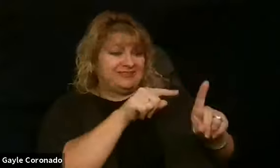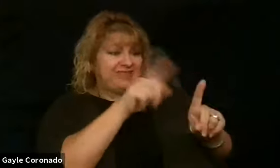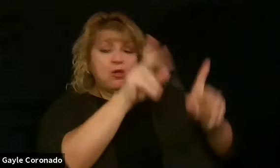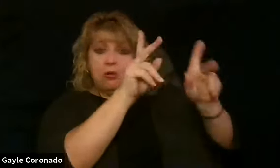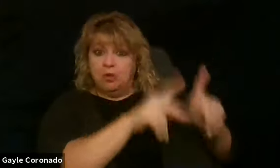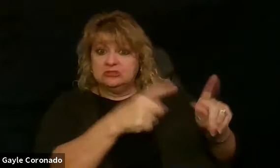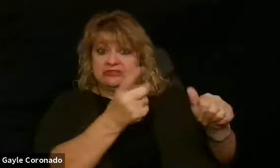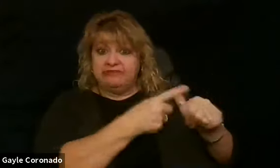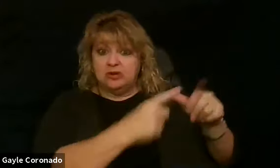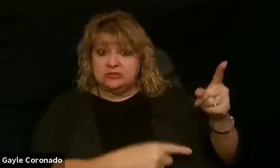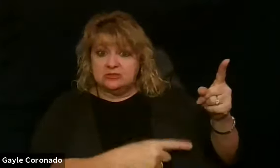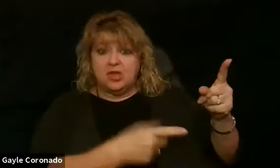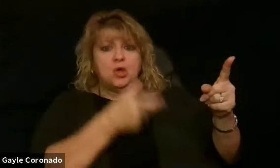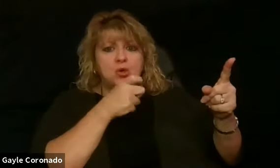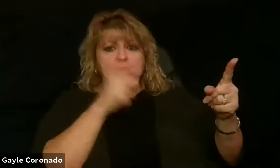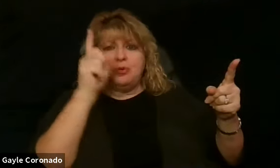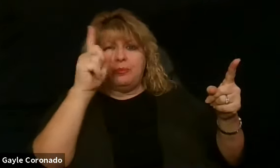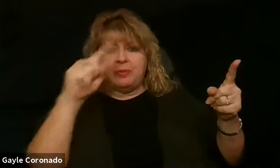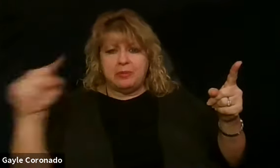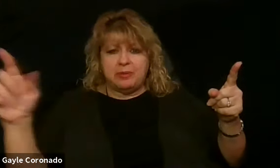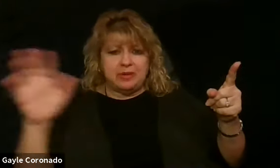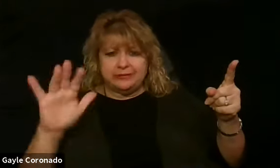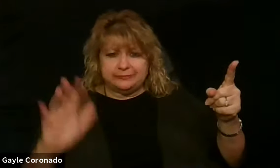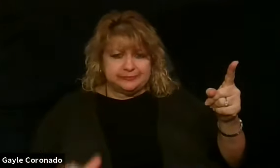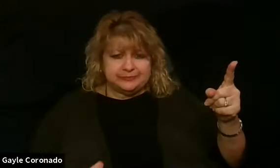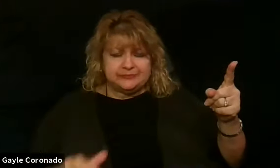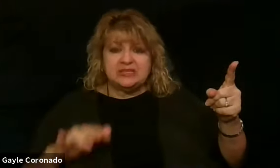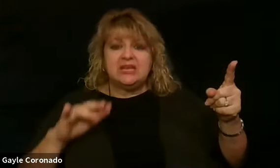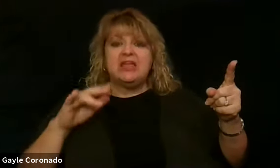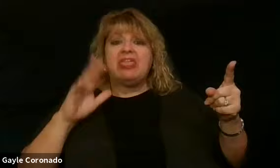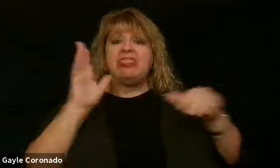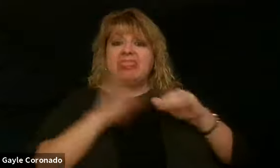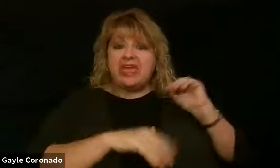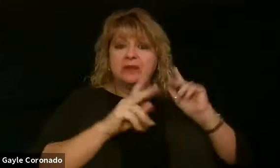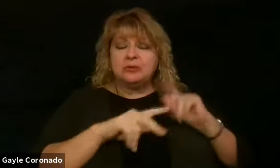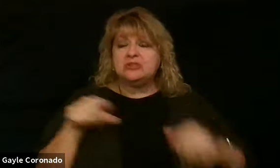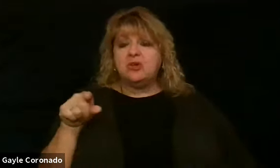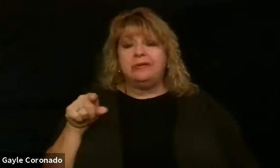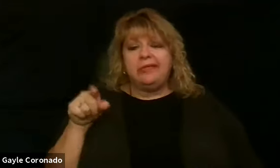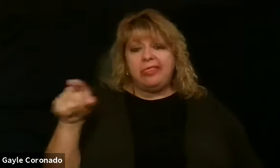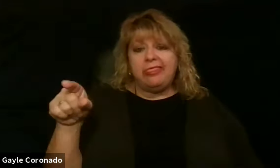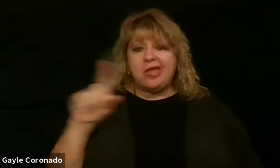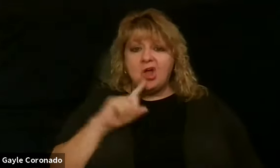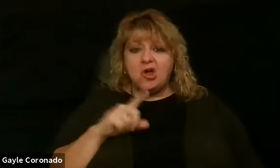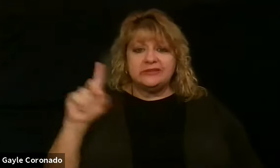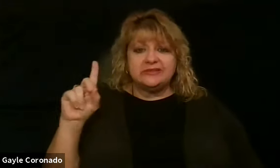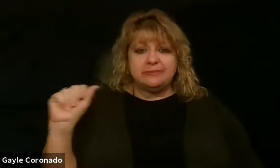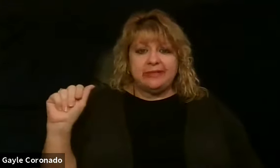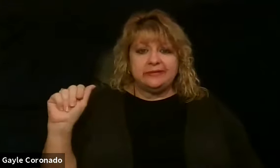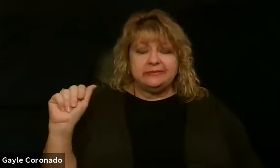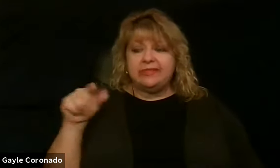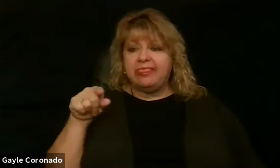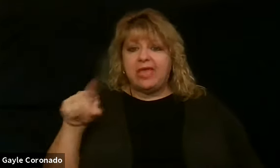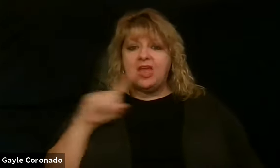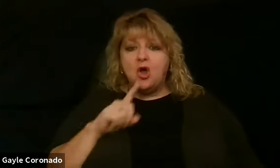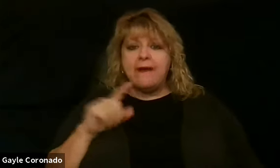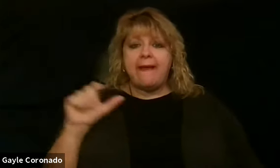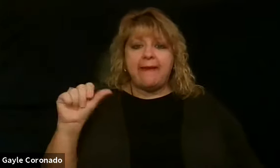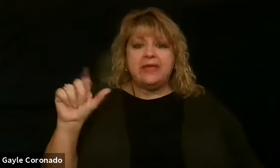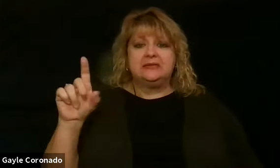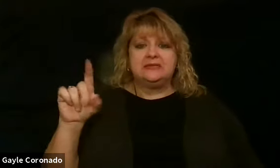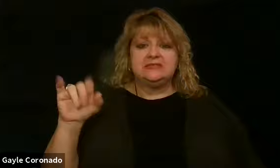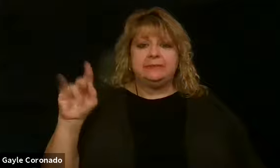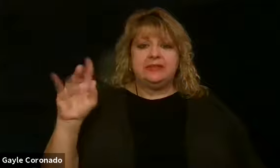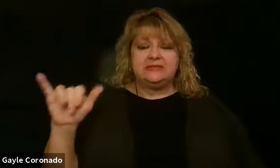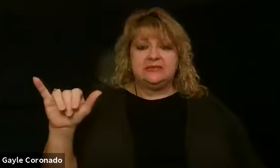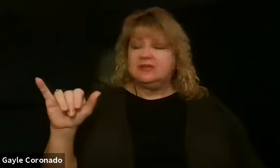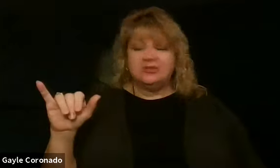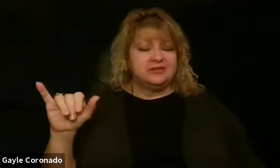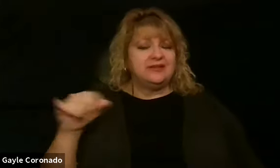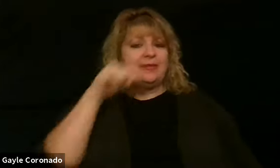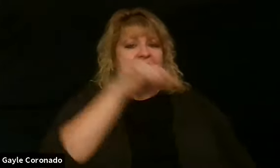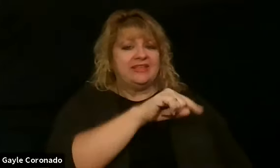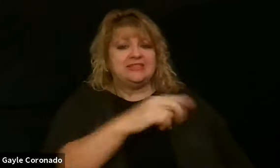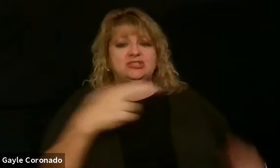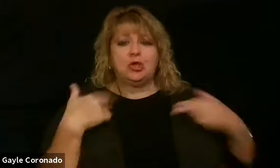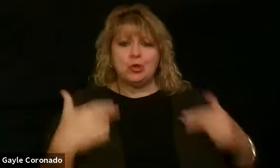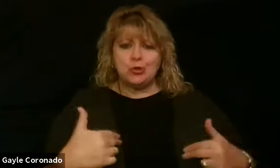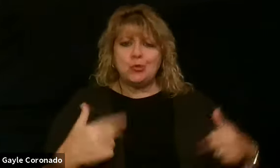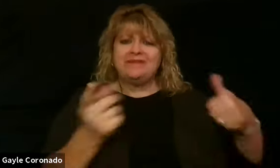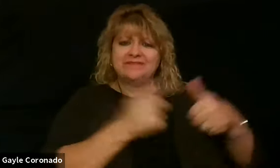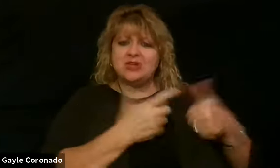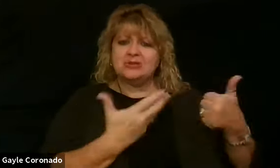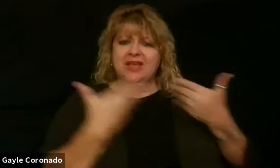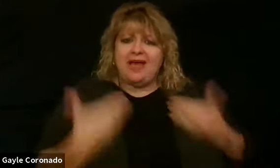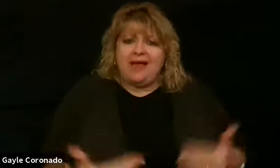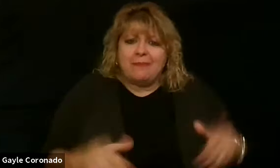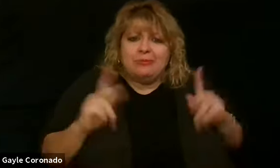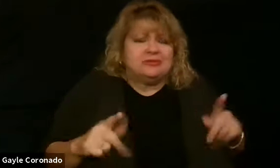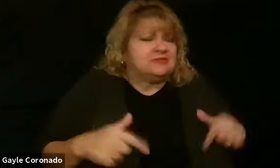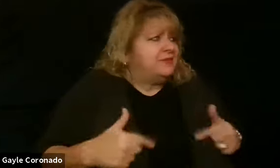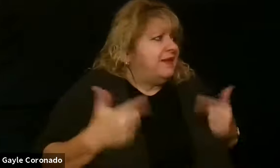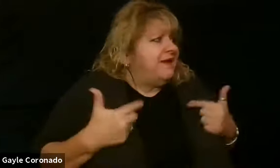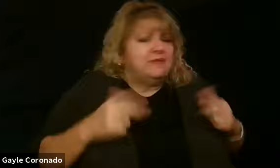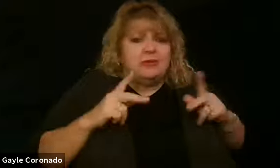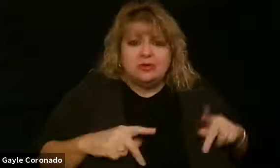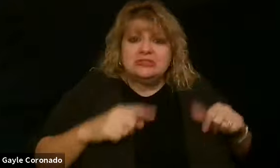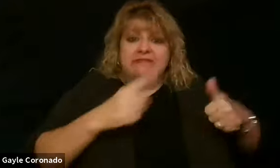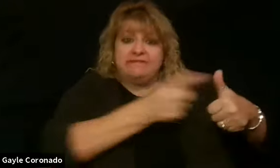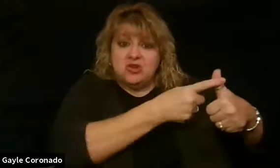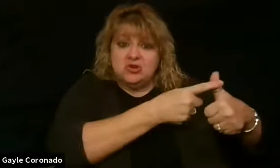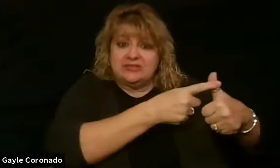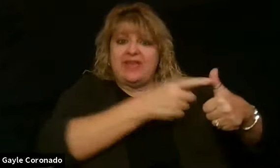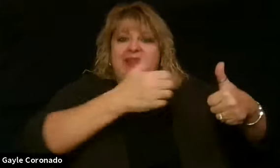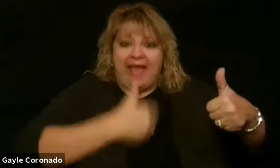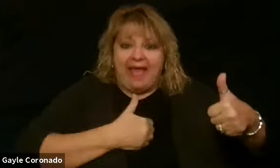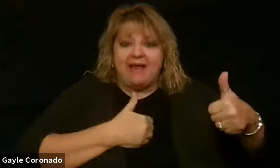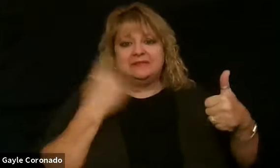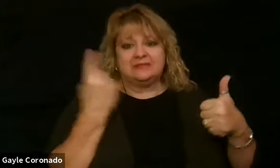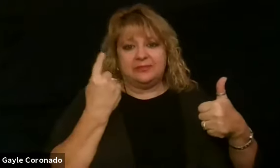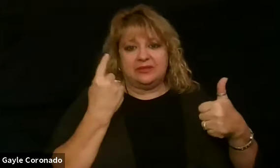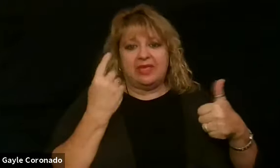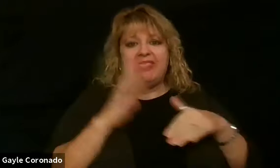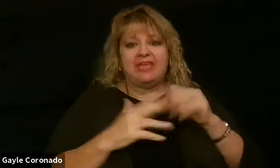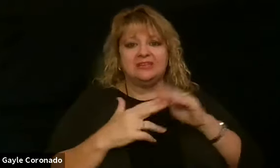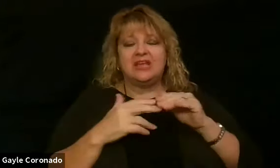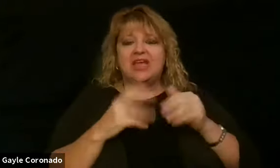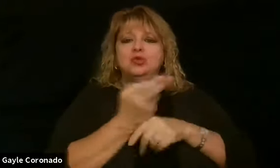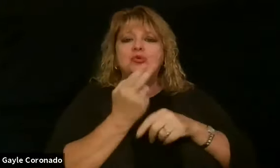is quote unquote viewed as a perceived as a disability, or considering the person first as a human being there before anything, so a person with or a person that has and using non stigmatizing language.